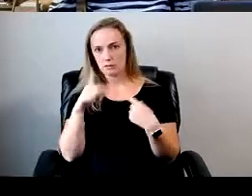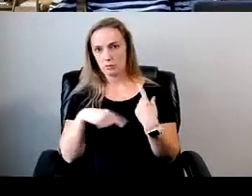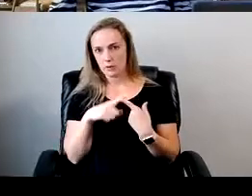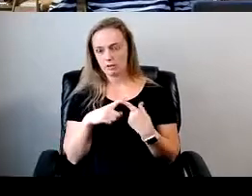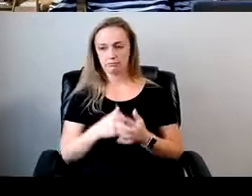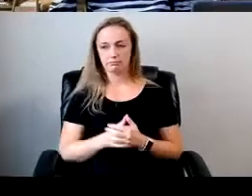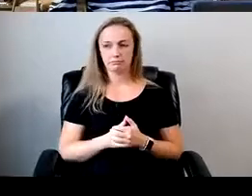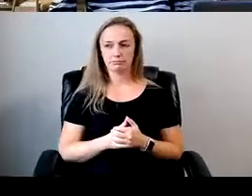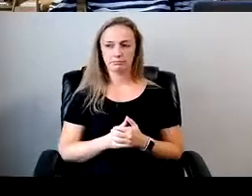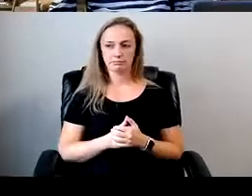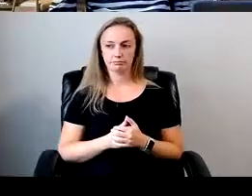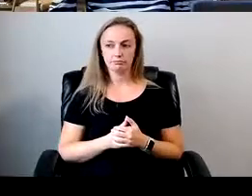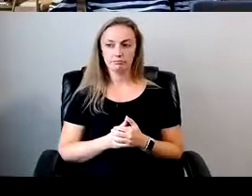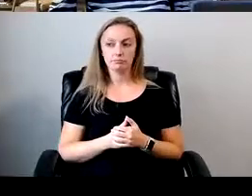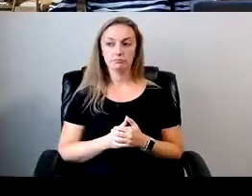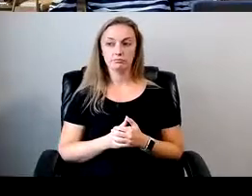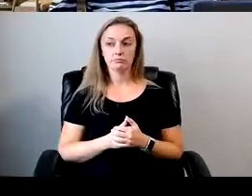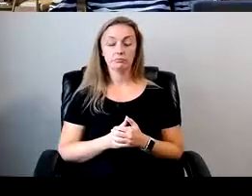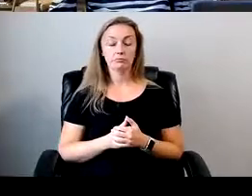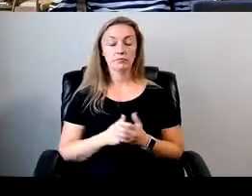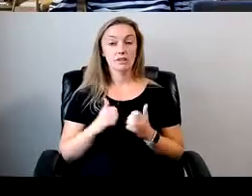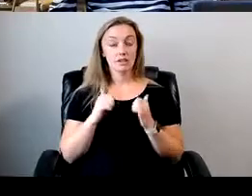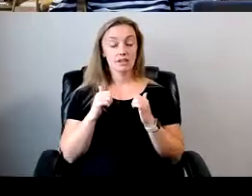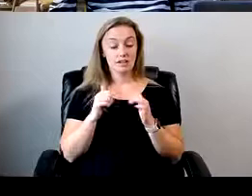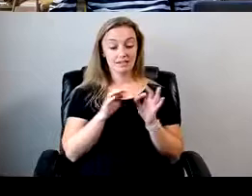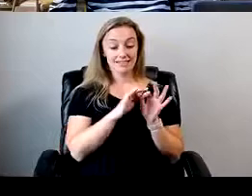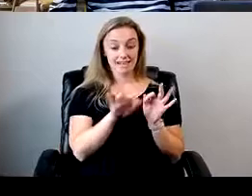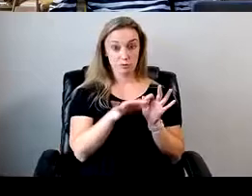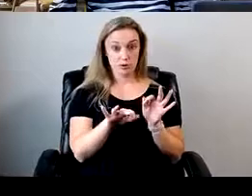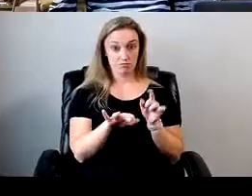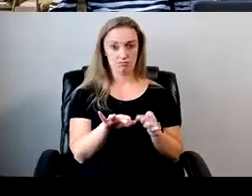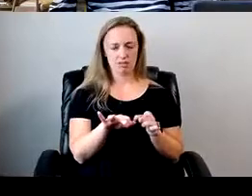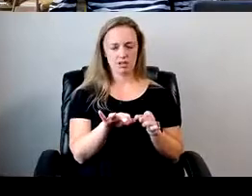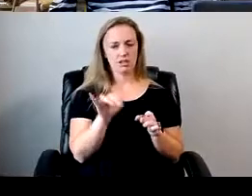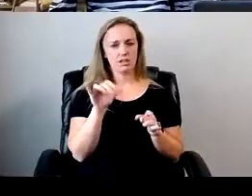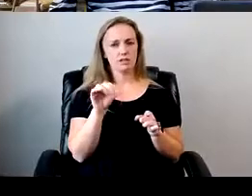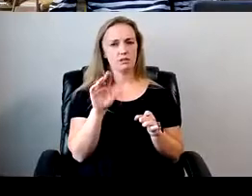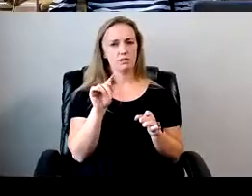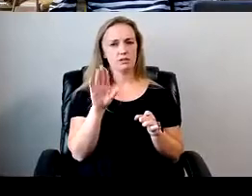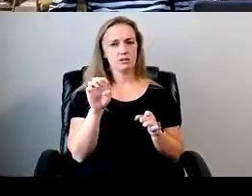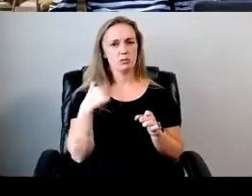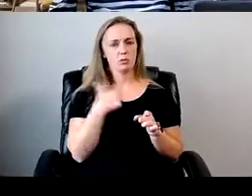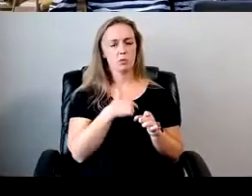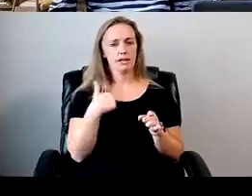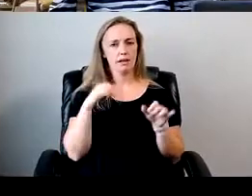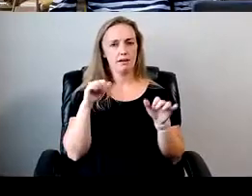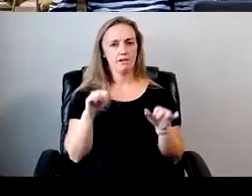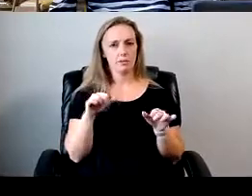So going along with captions in YouTube, we have the ability to turn on what are called auto captions.